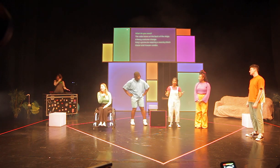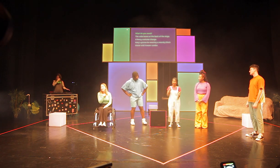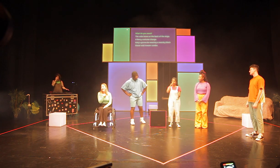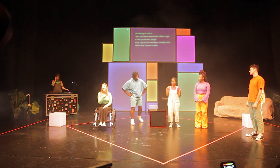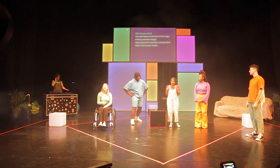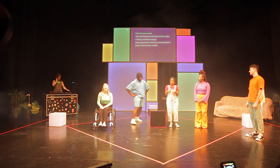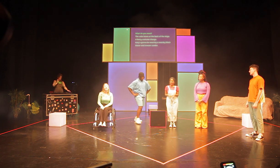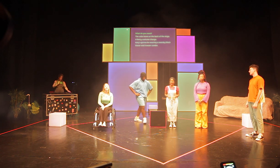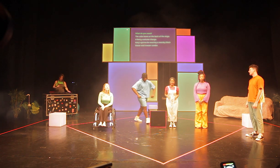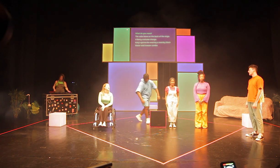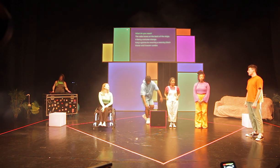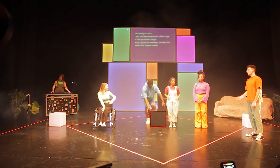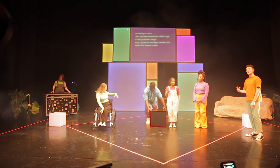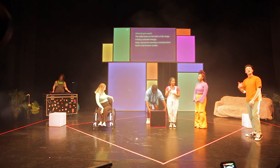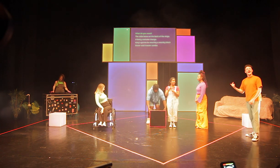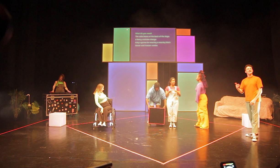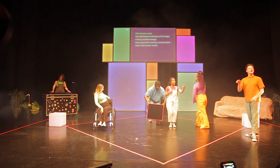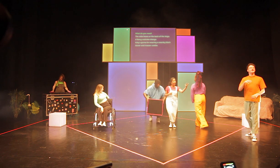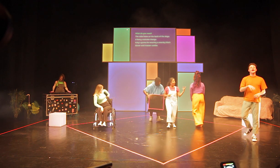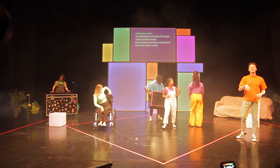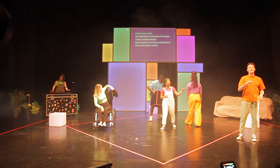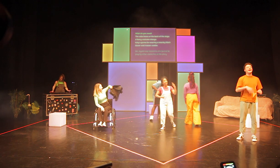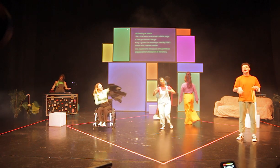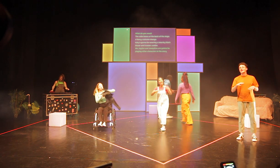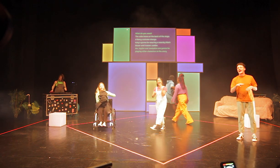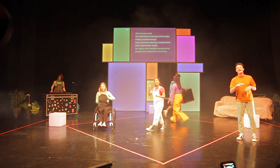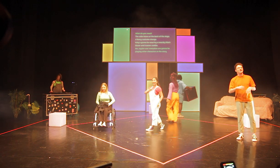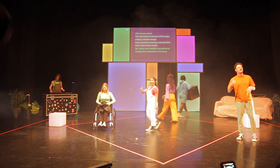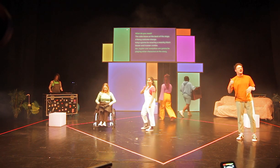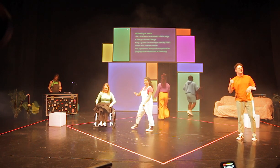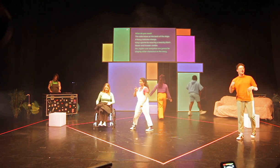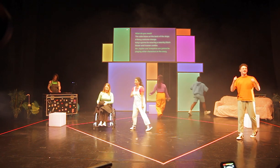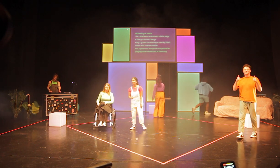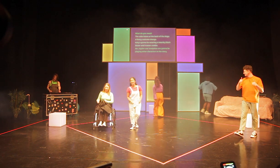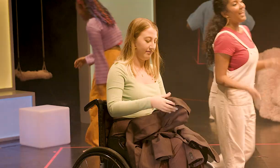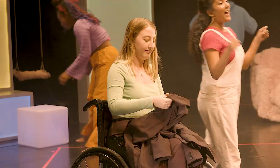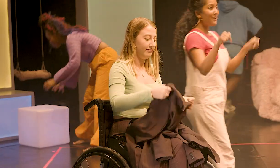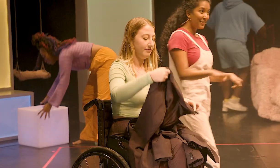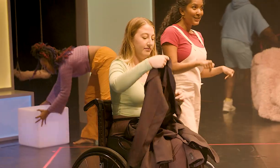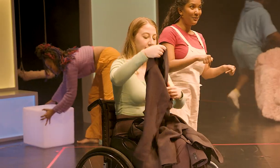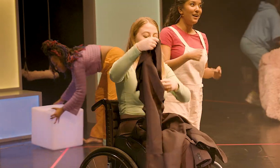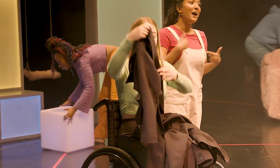black blazer and trousers combo. - Me, Jayden and Joséphine will be playing